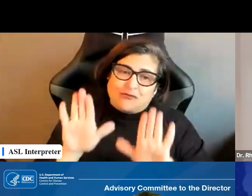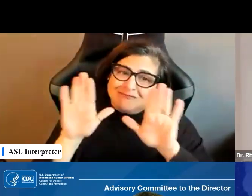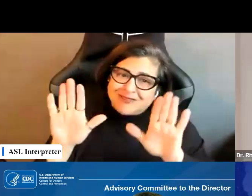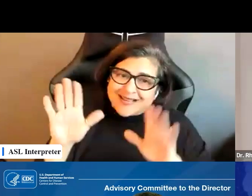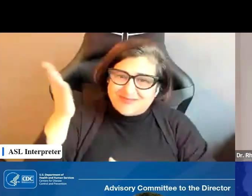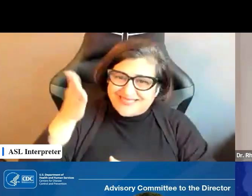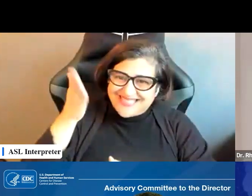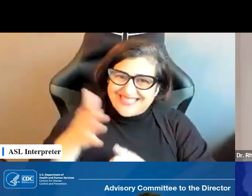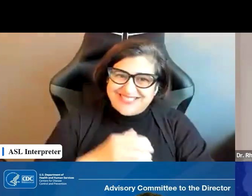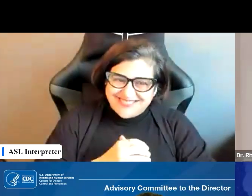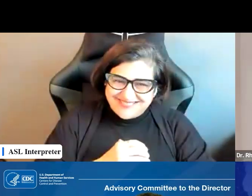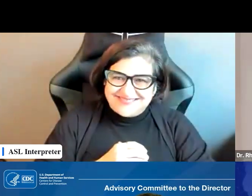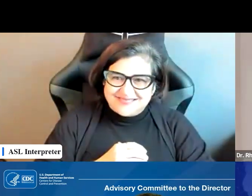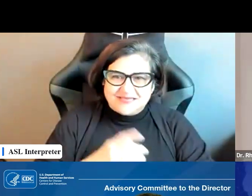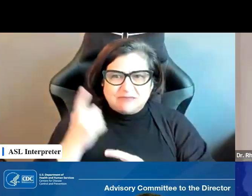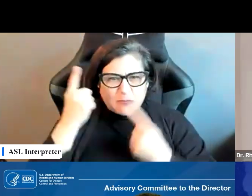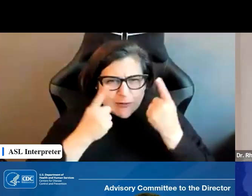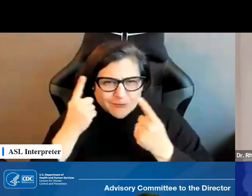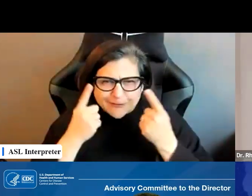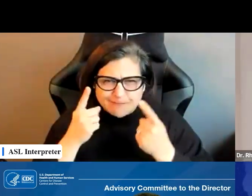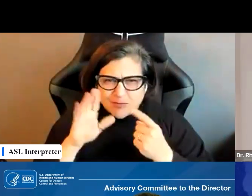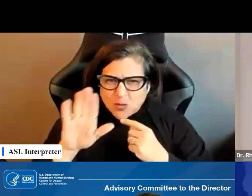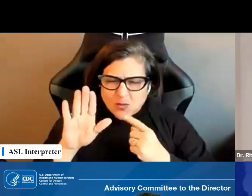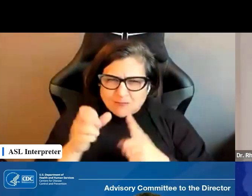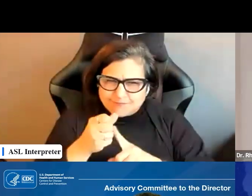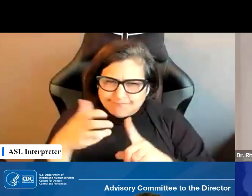You know, I wonder to what extent you're thinking of state and local,